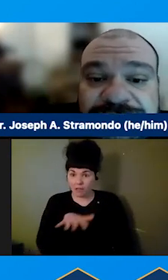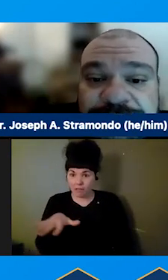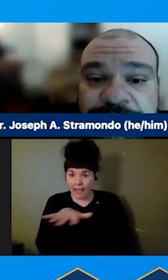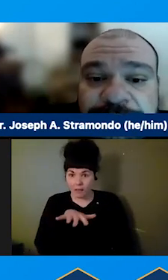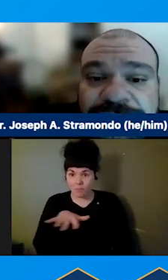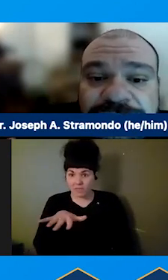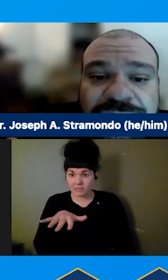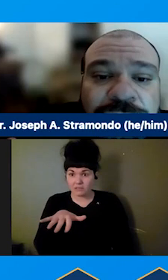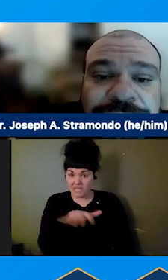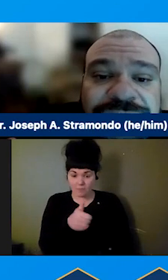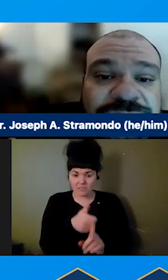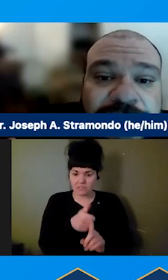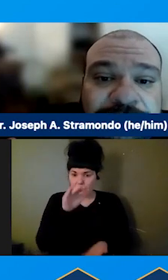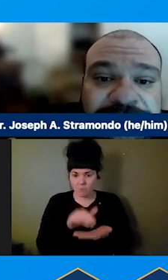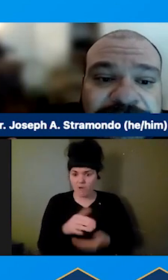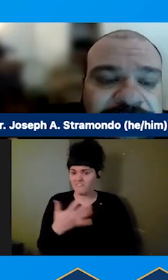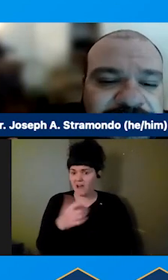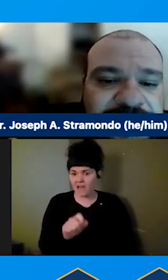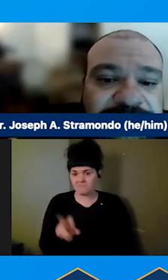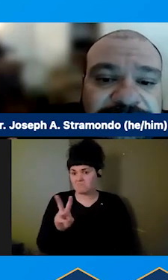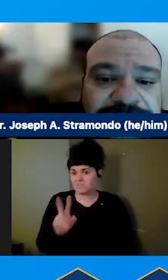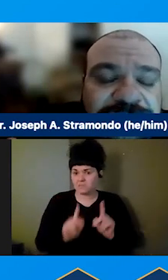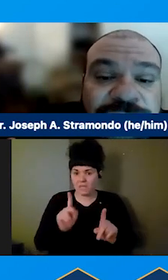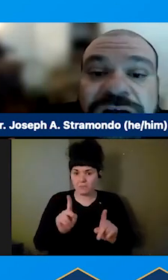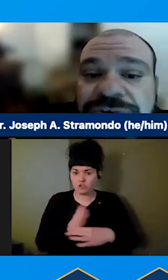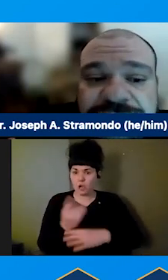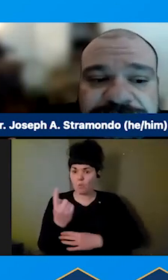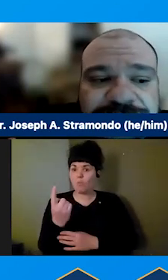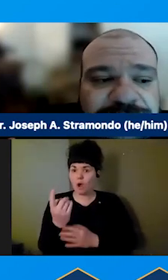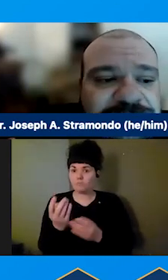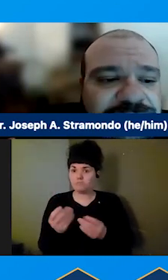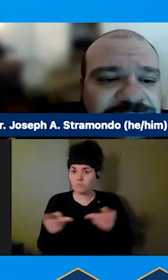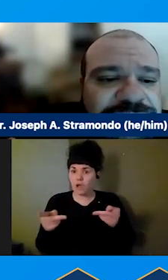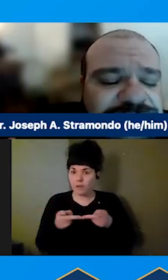five or six people on one piece of property. Rather than a few hundred. Right. And so this